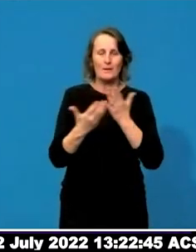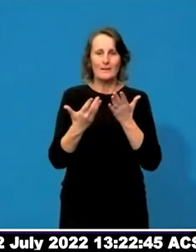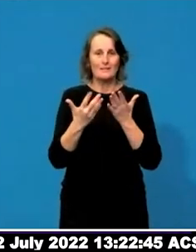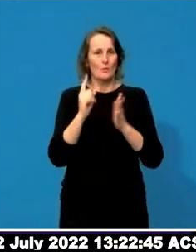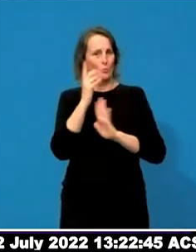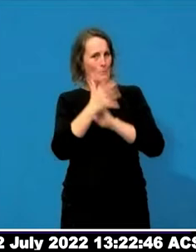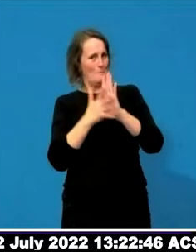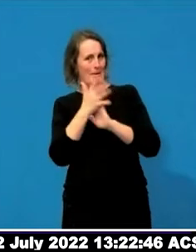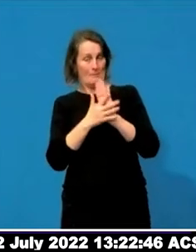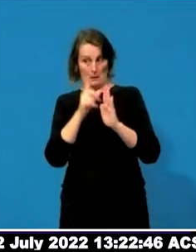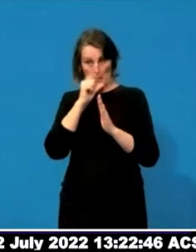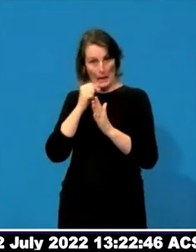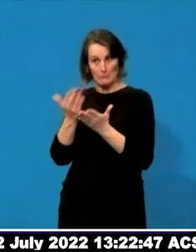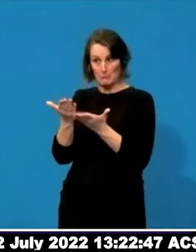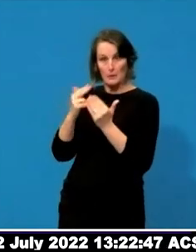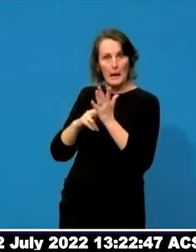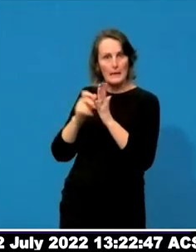and disability services?